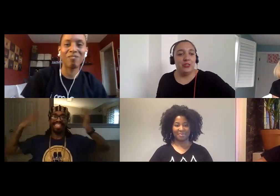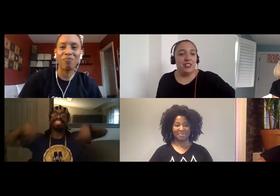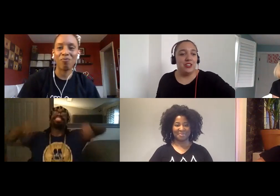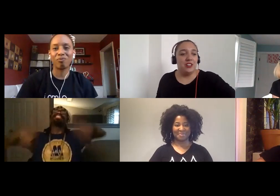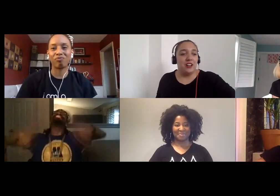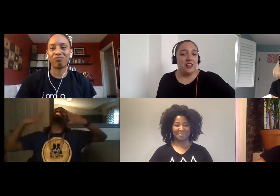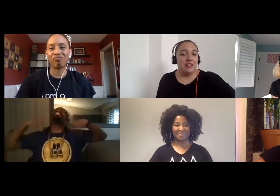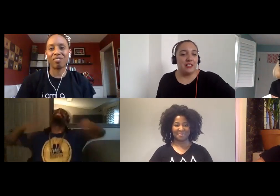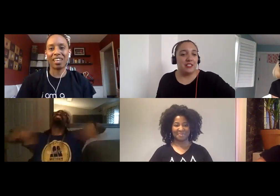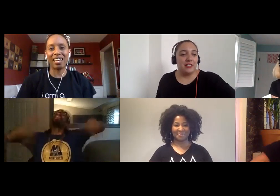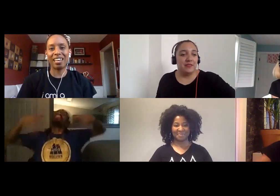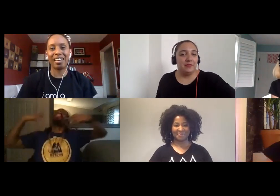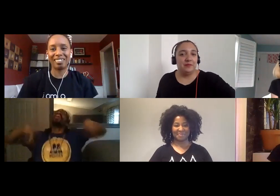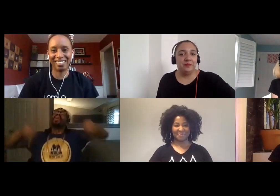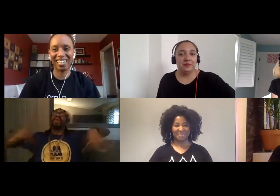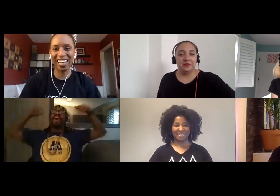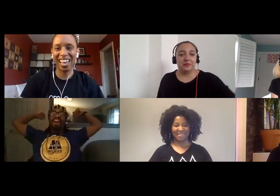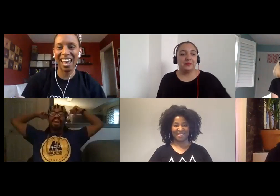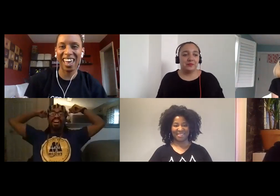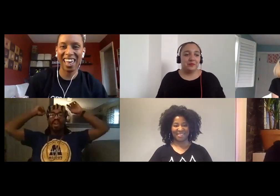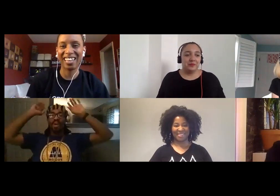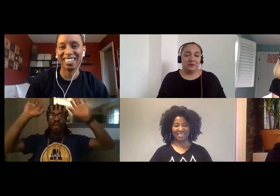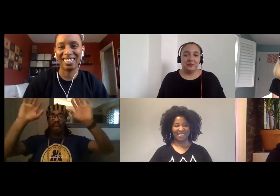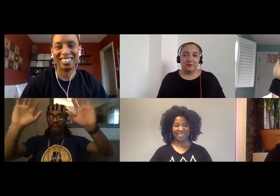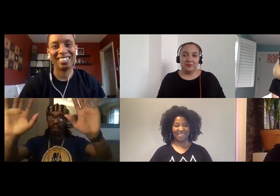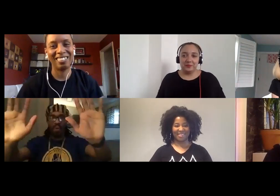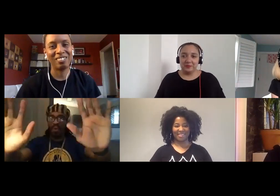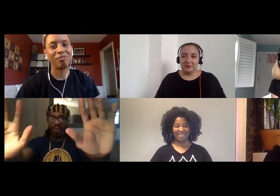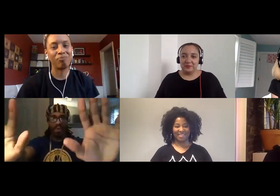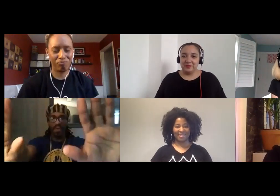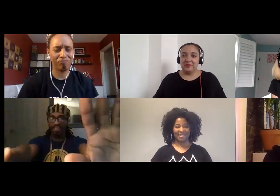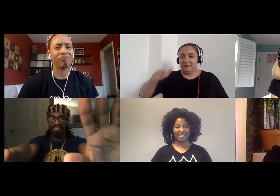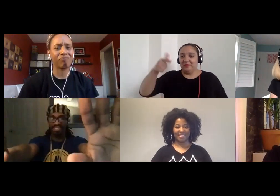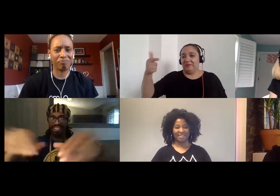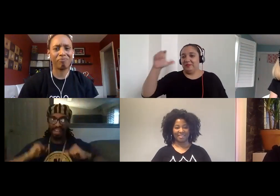Yeah. [PAUSE] >> Yes.